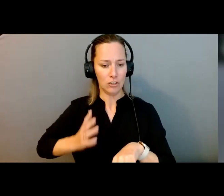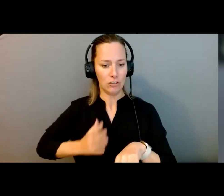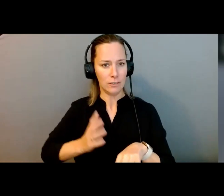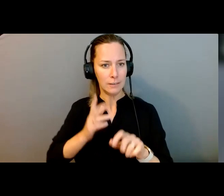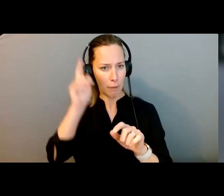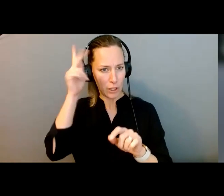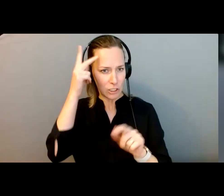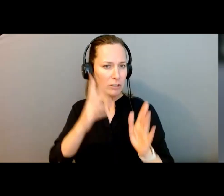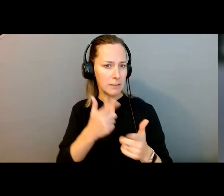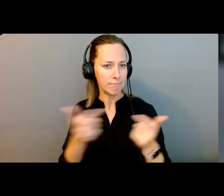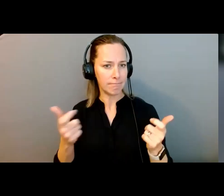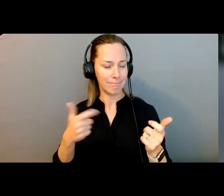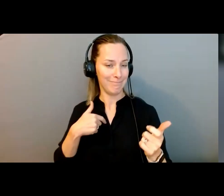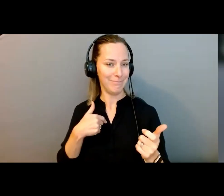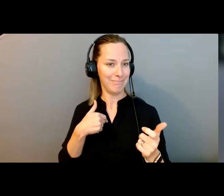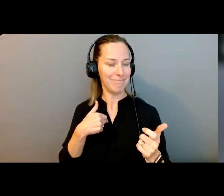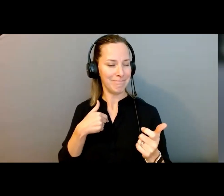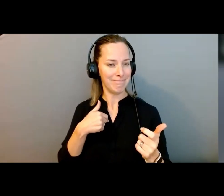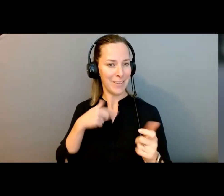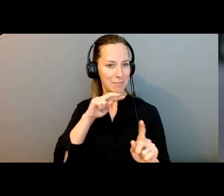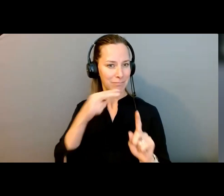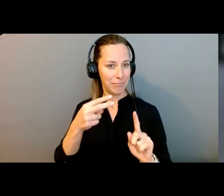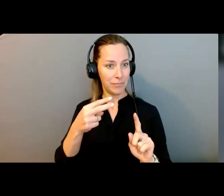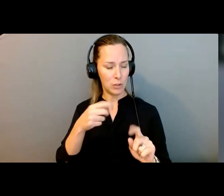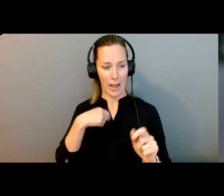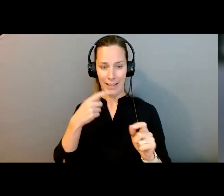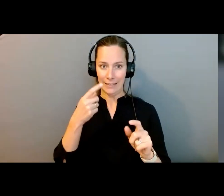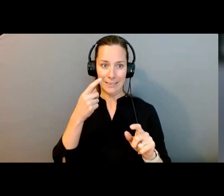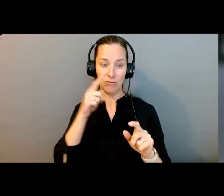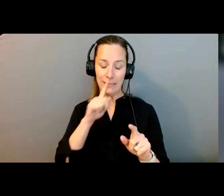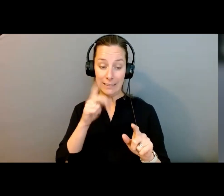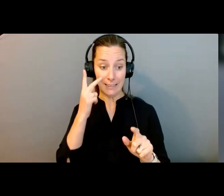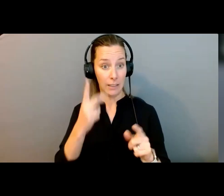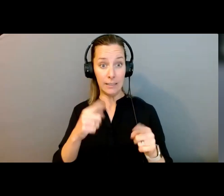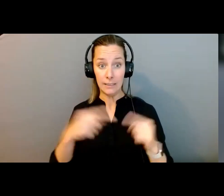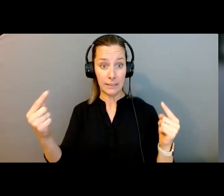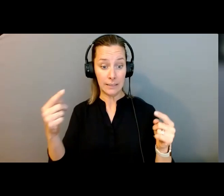And from that I see a big disconnect between the research and the action. You also both